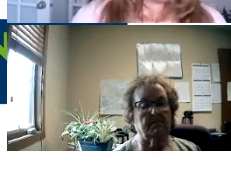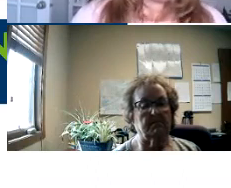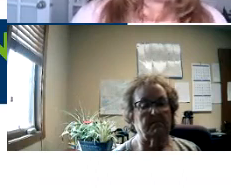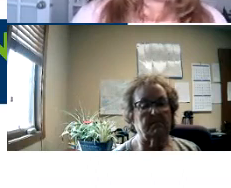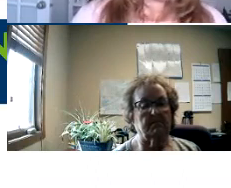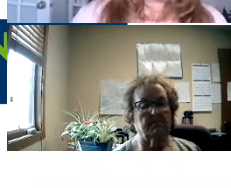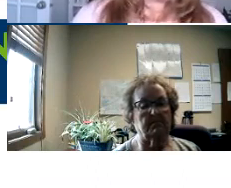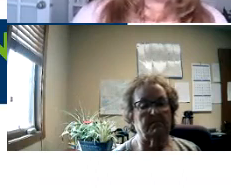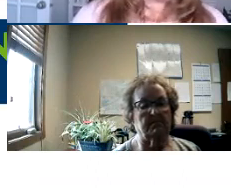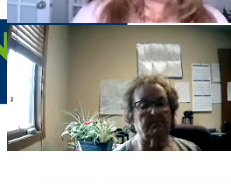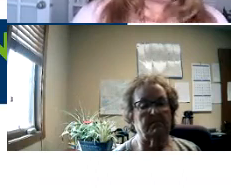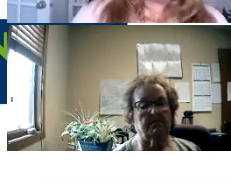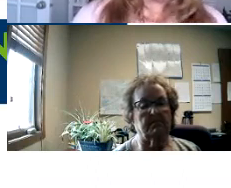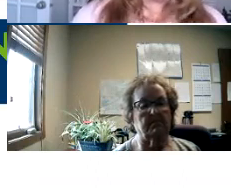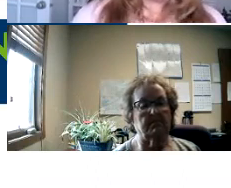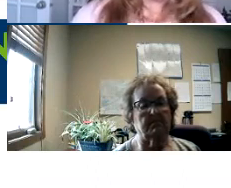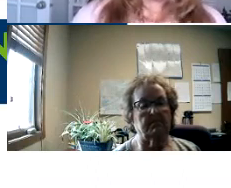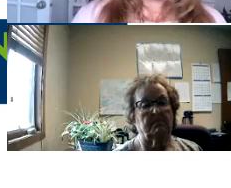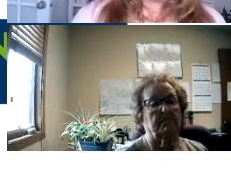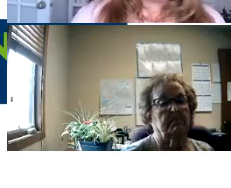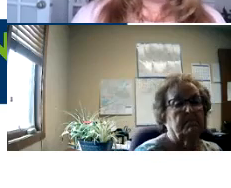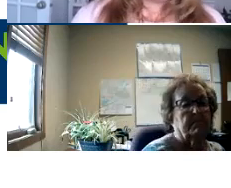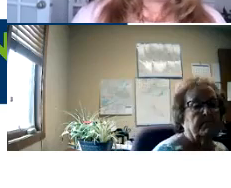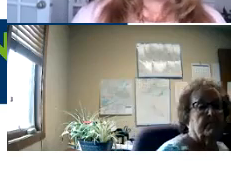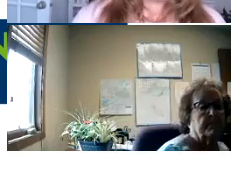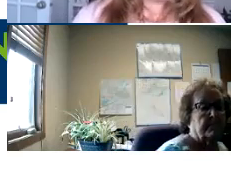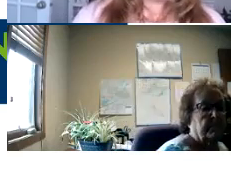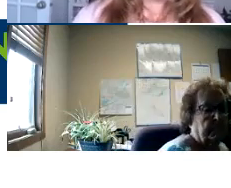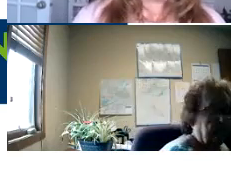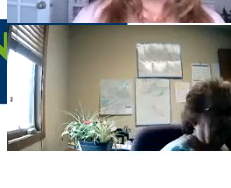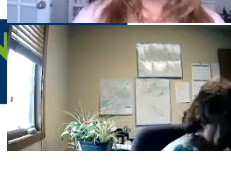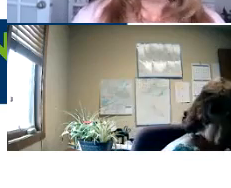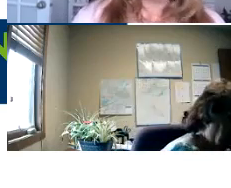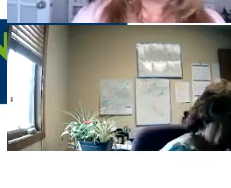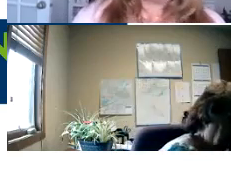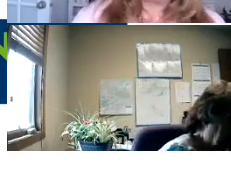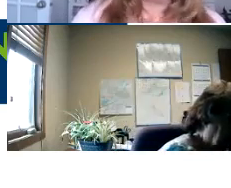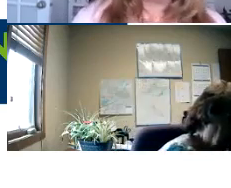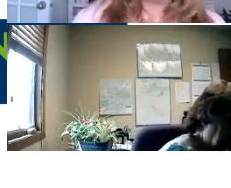that you also want to be very aware of SO245-A as a Human Services Licensing Act 245 C.